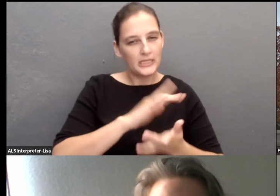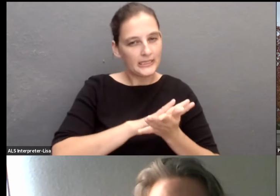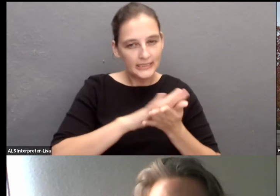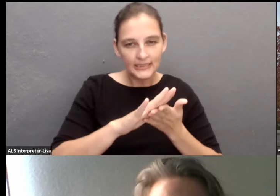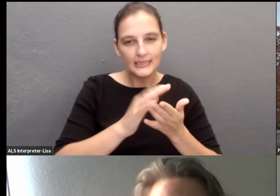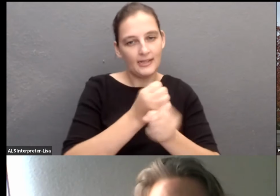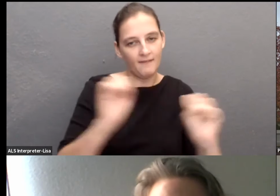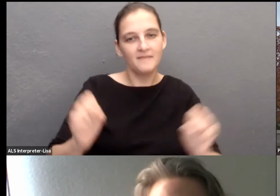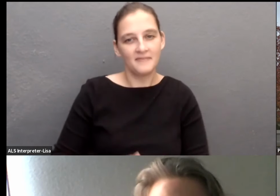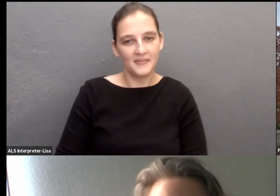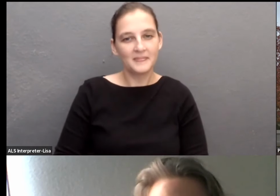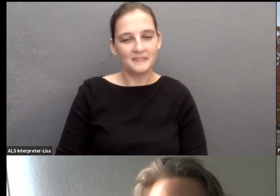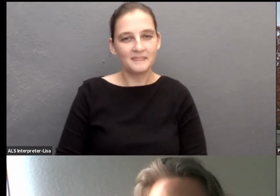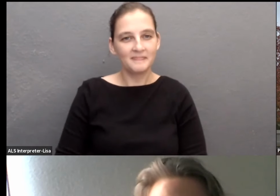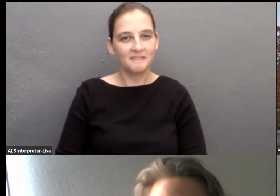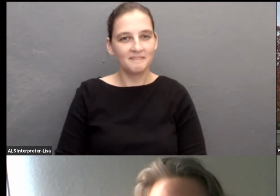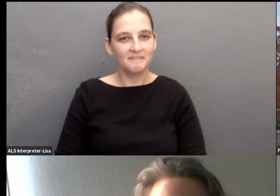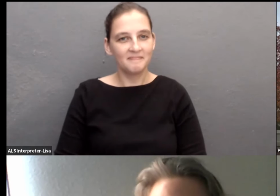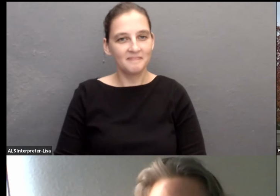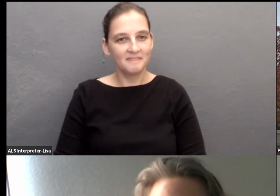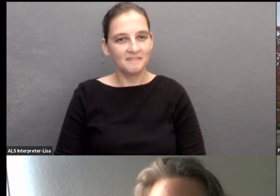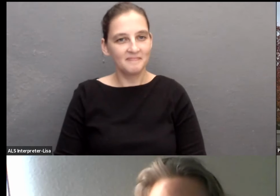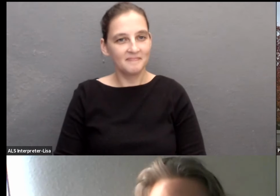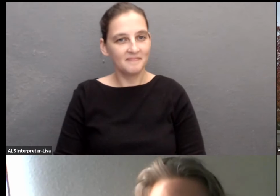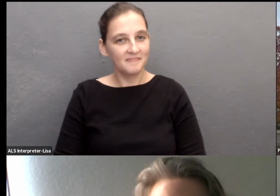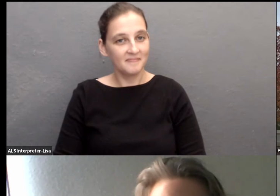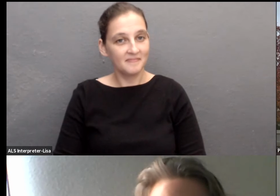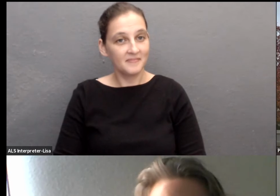Peggy Holtz: And I think you just finished a cruise.